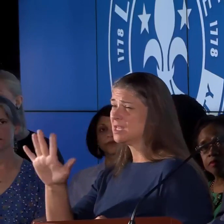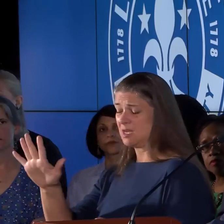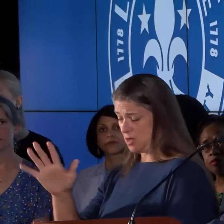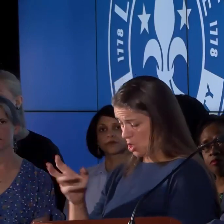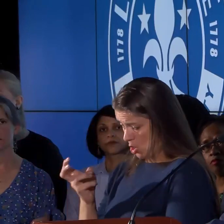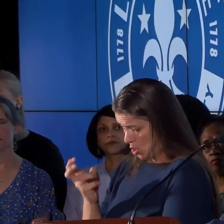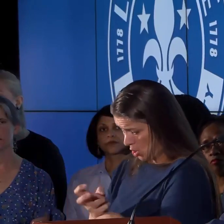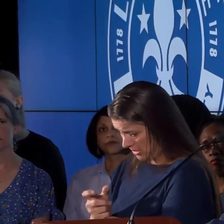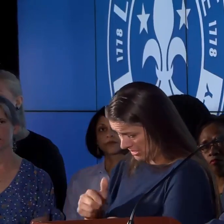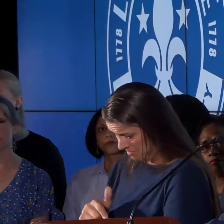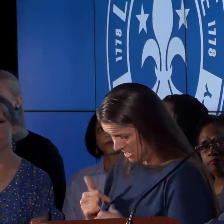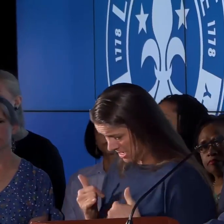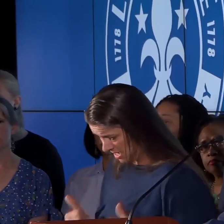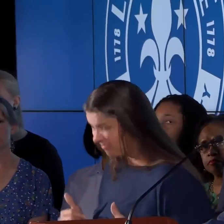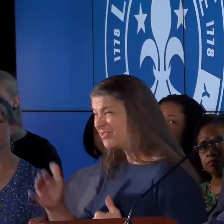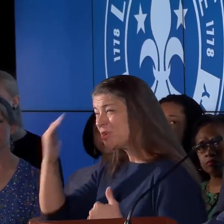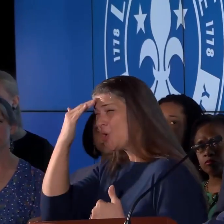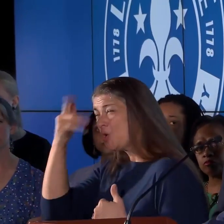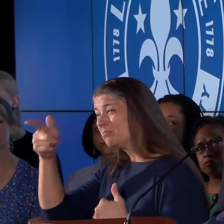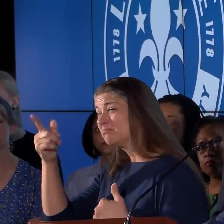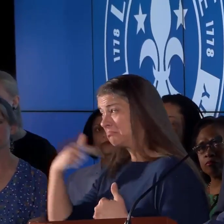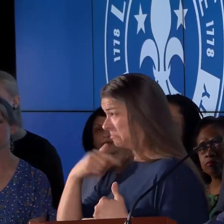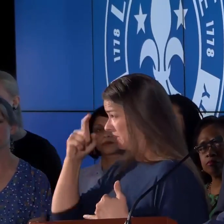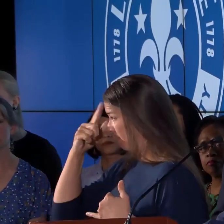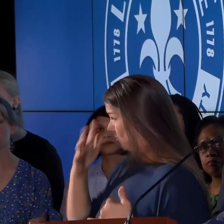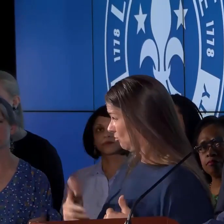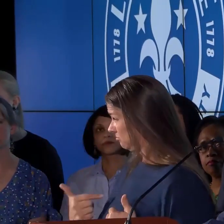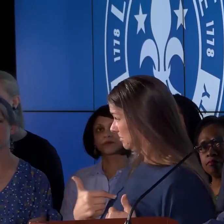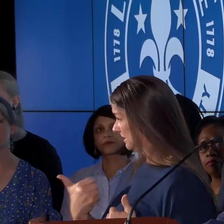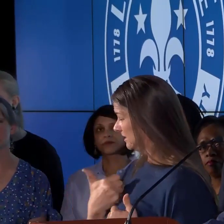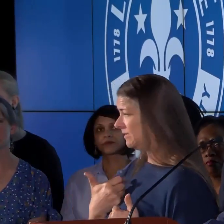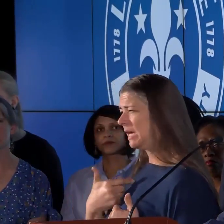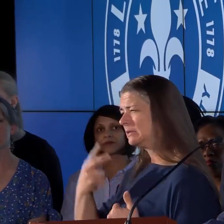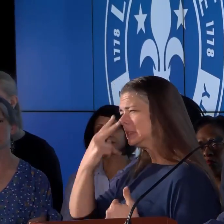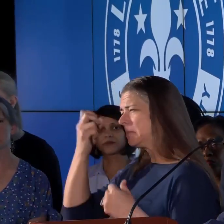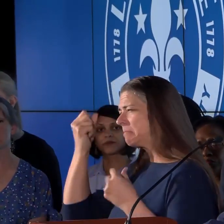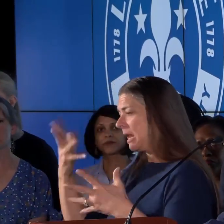and as Governor I've had to see a lot of them is that today ought to be focused